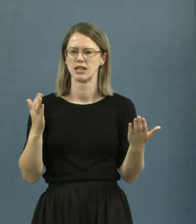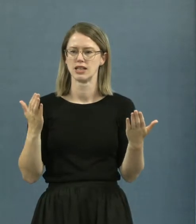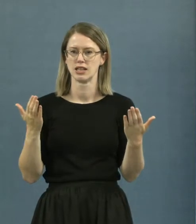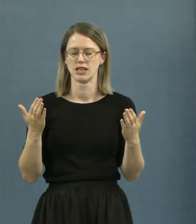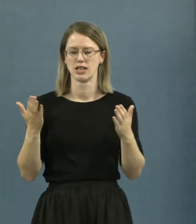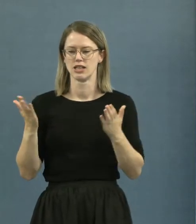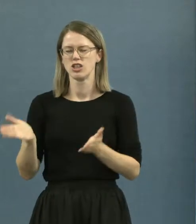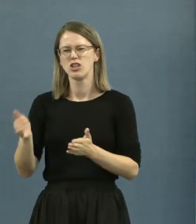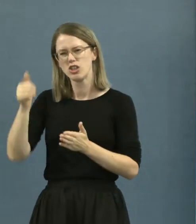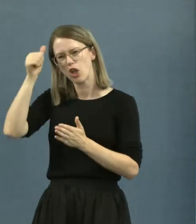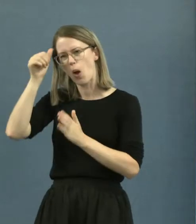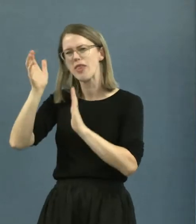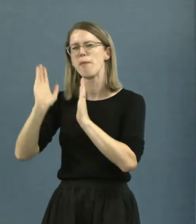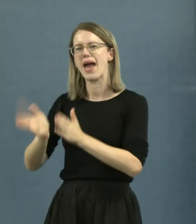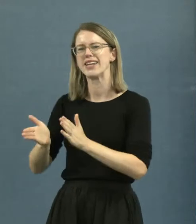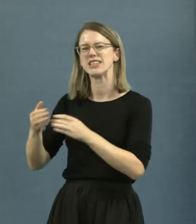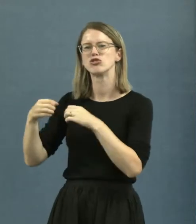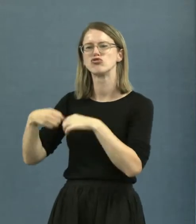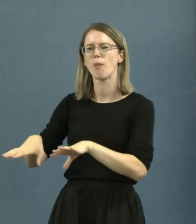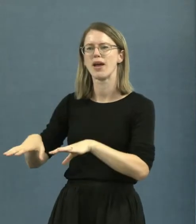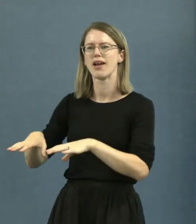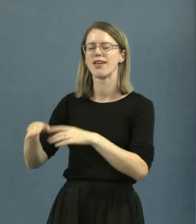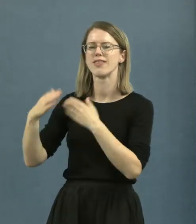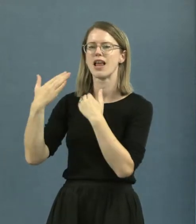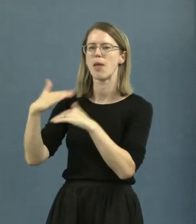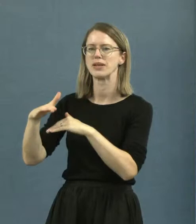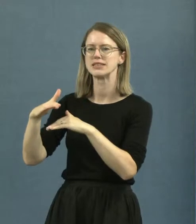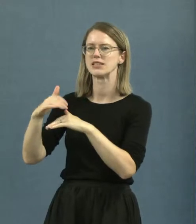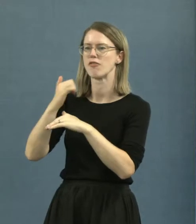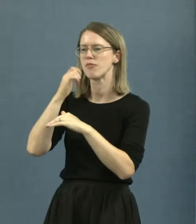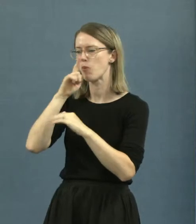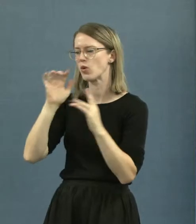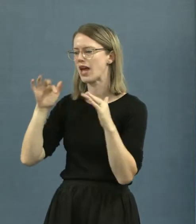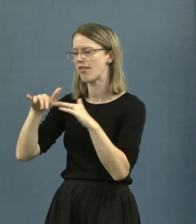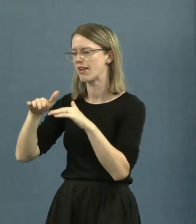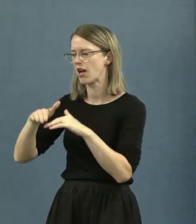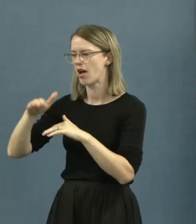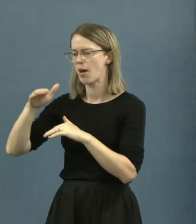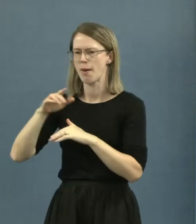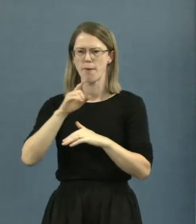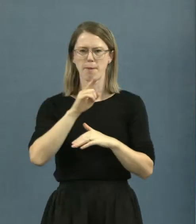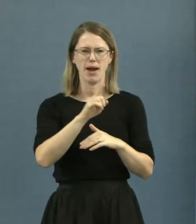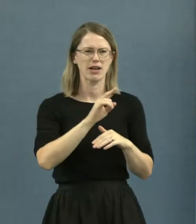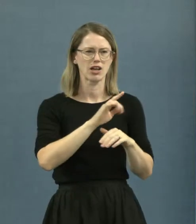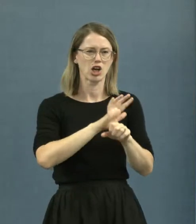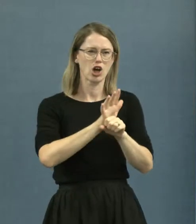outside there's mandates dropping, gathering limits